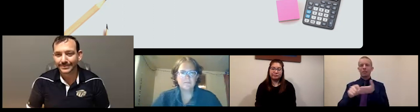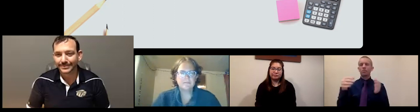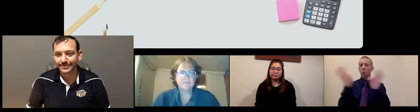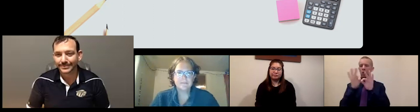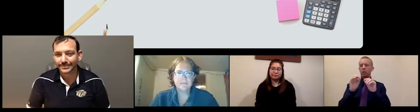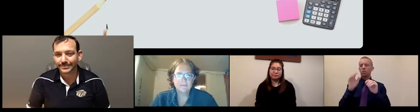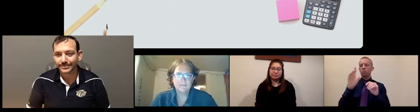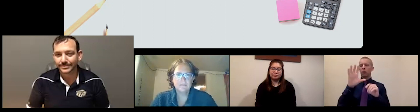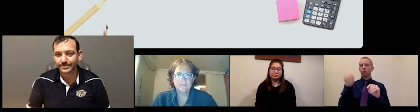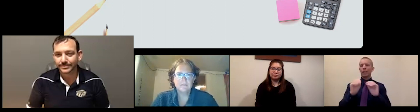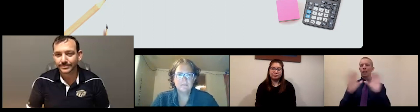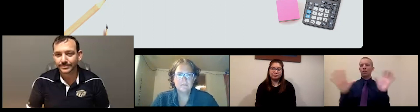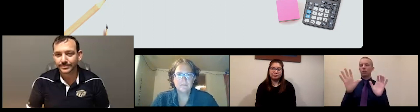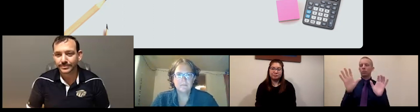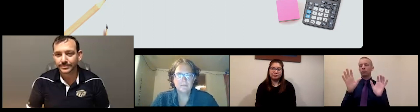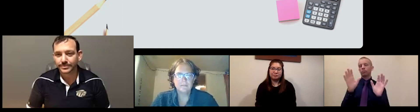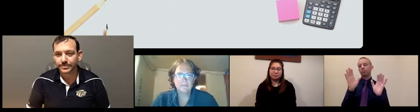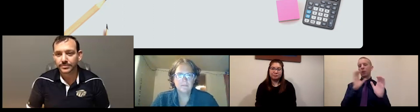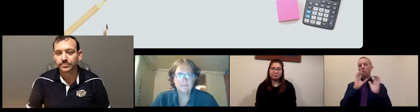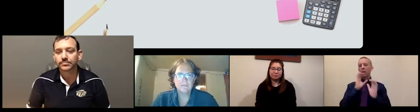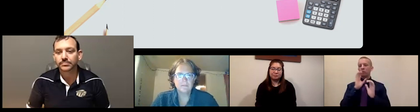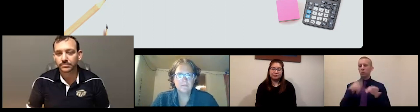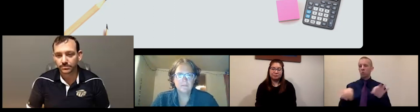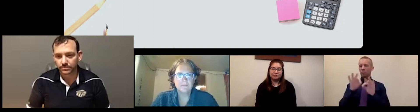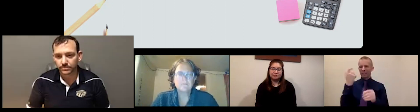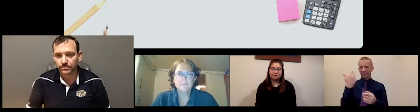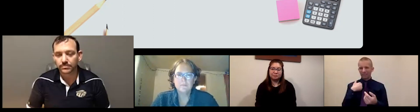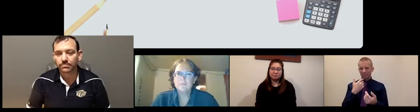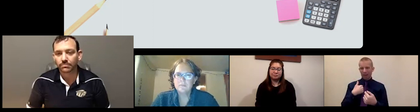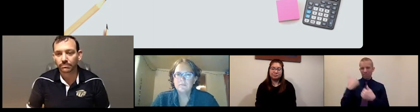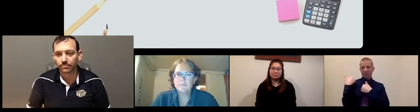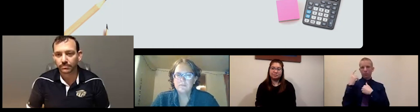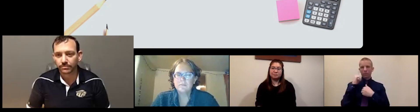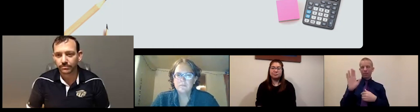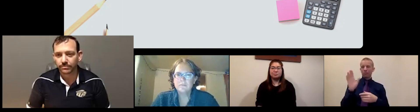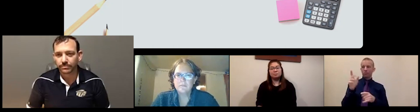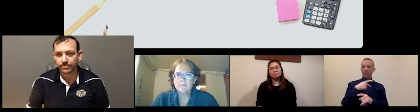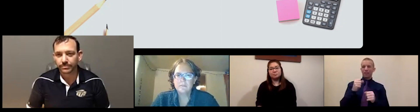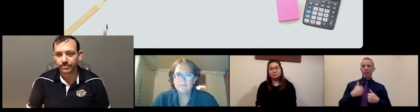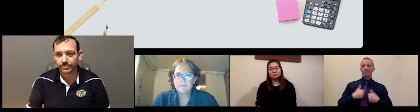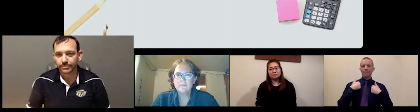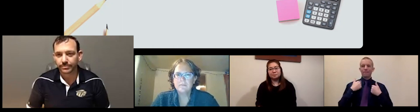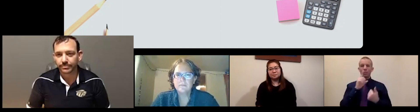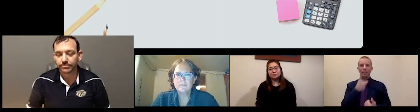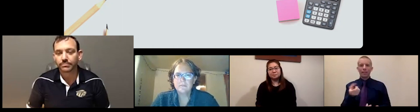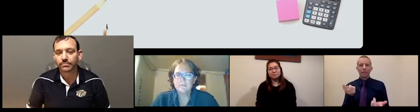It’s important to have 100% clear communication because I’m liable for the patient’s life, really.